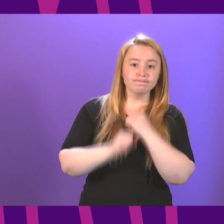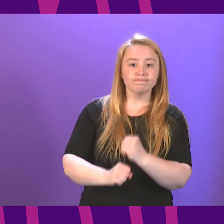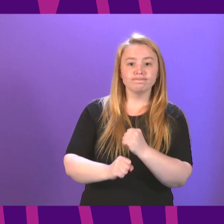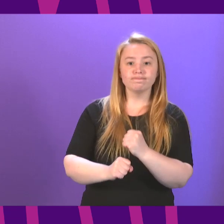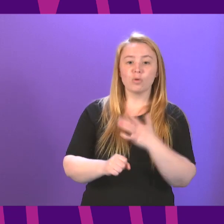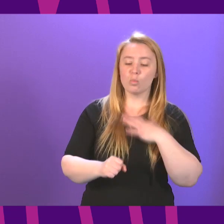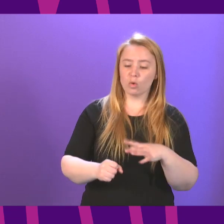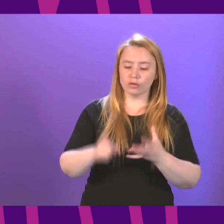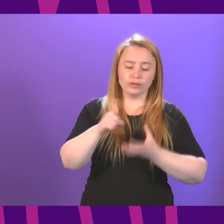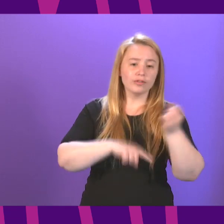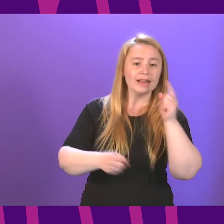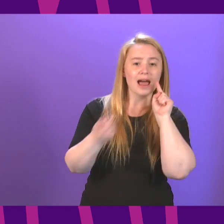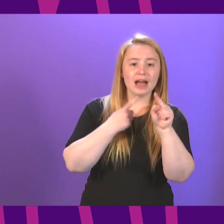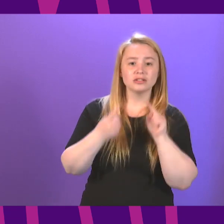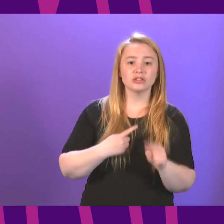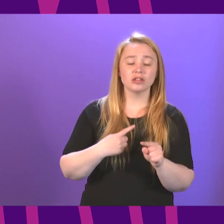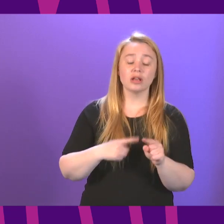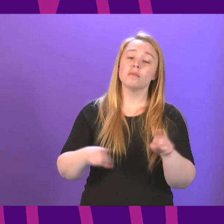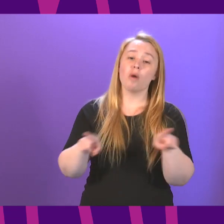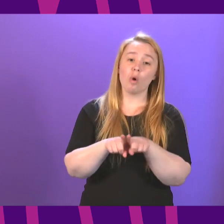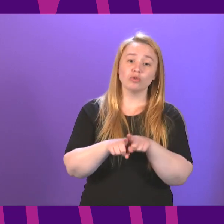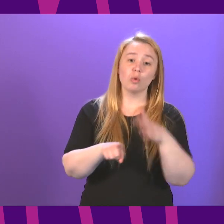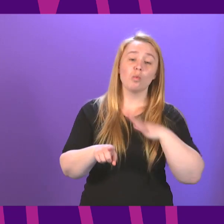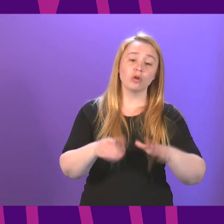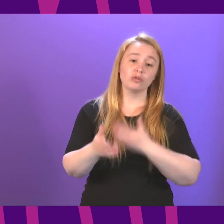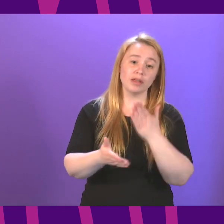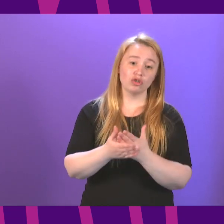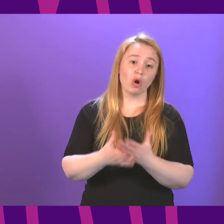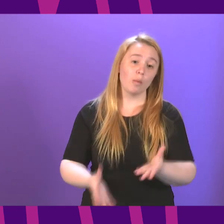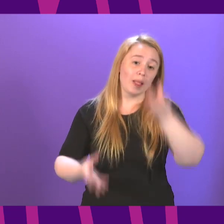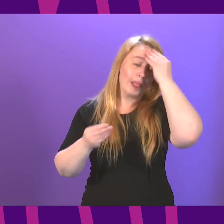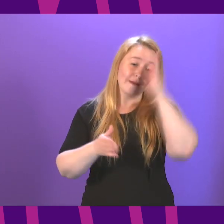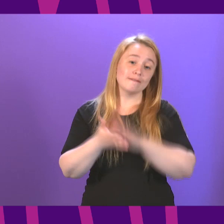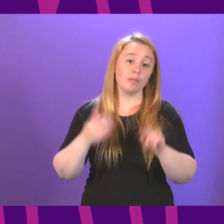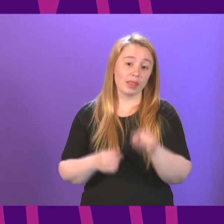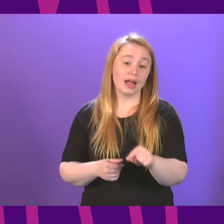but also to ensure that lessons are learned, and we will not rest until that is done as well.